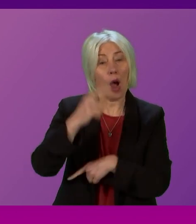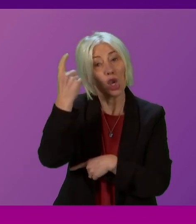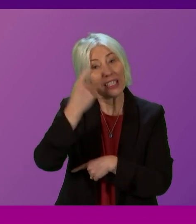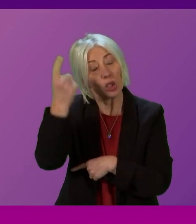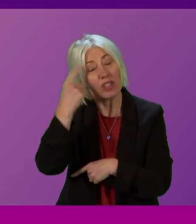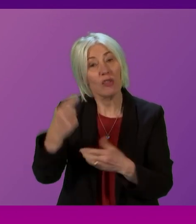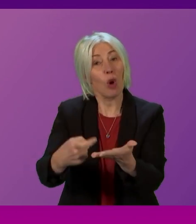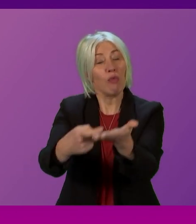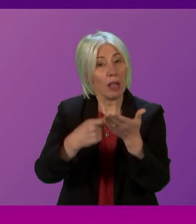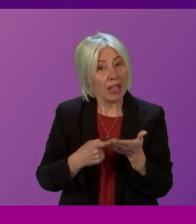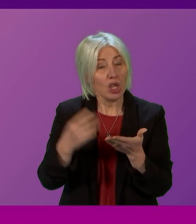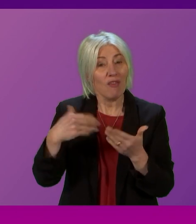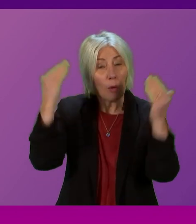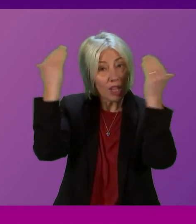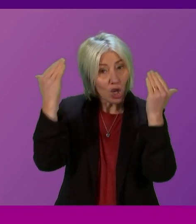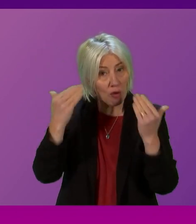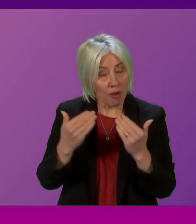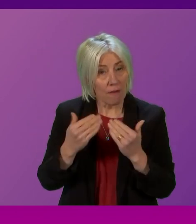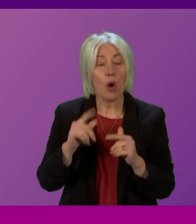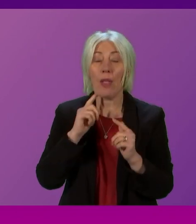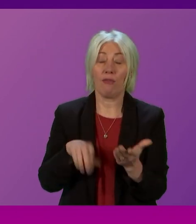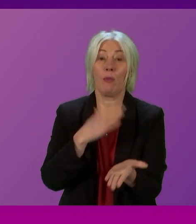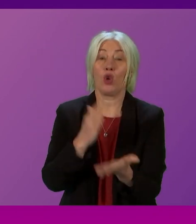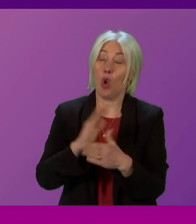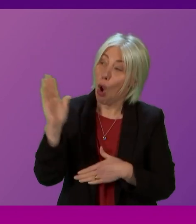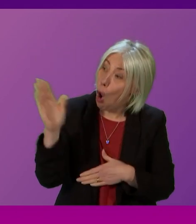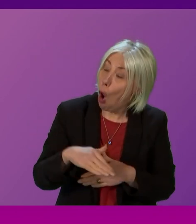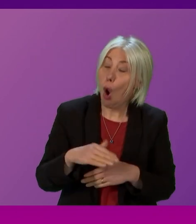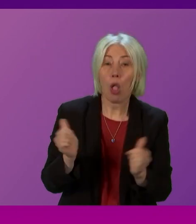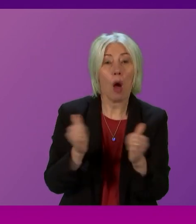the recommendations of the sheriff, we will ensure that all appropriate aspects of that